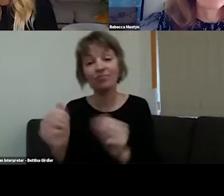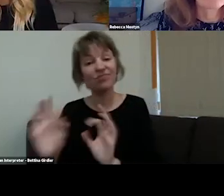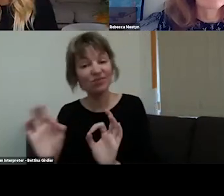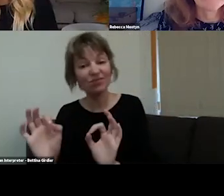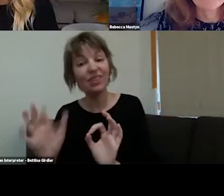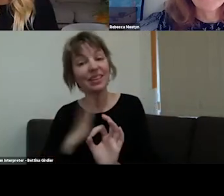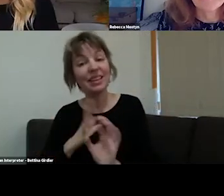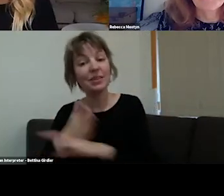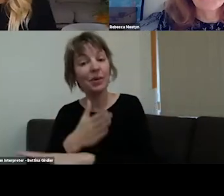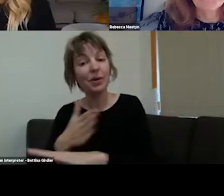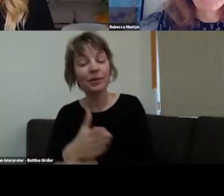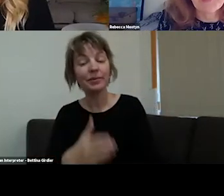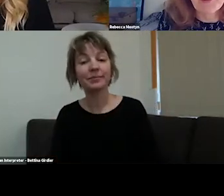That sort of sounds like what I'm hearing.